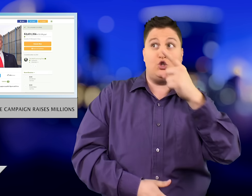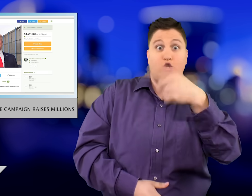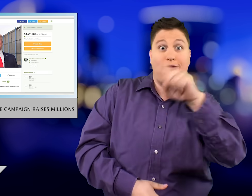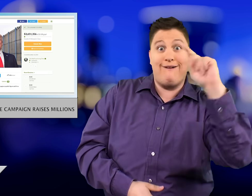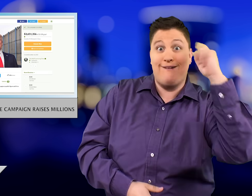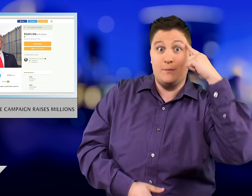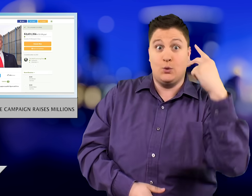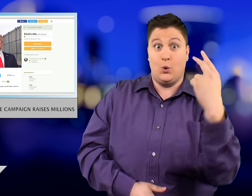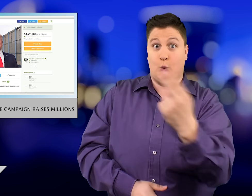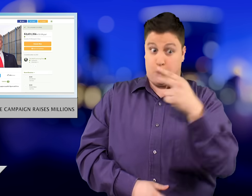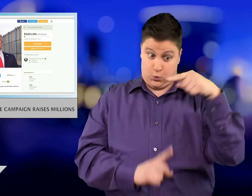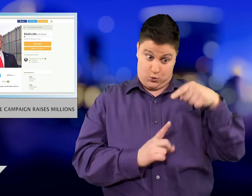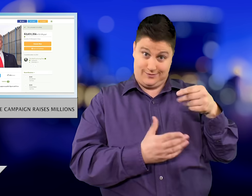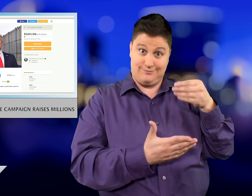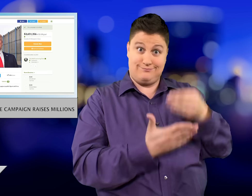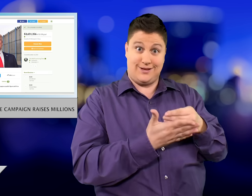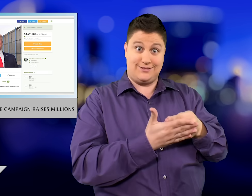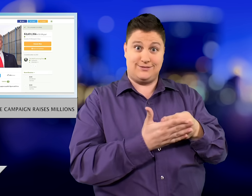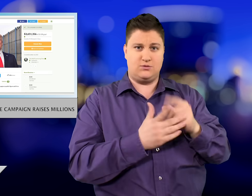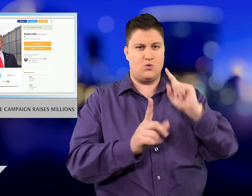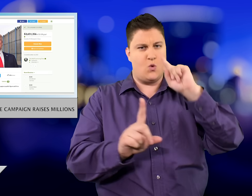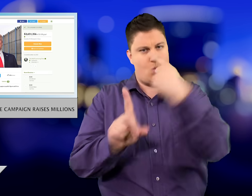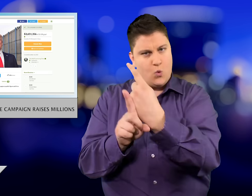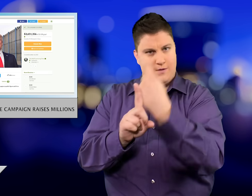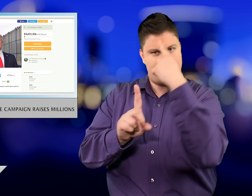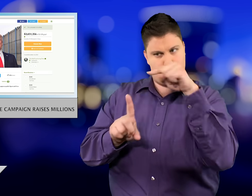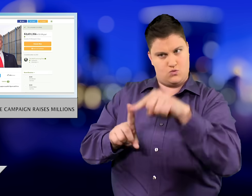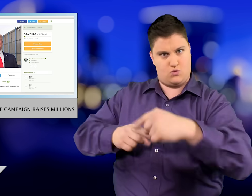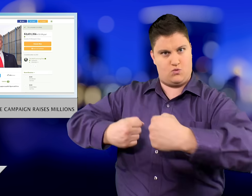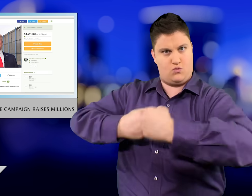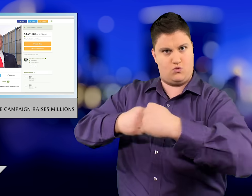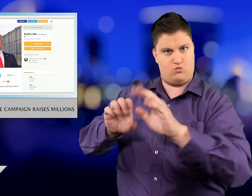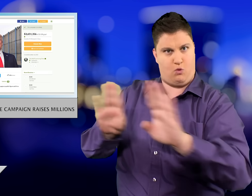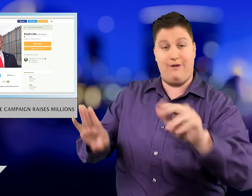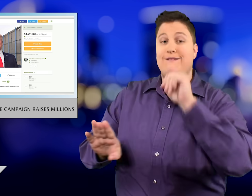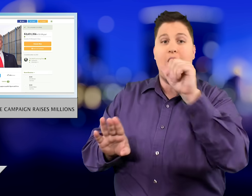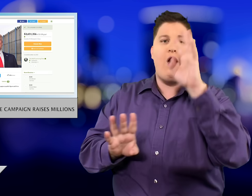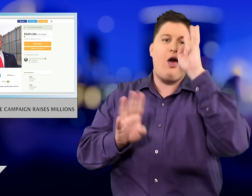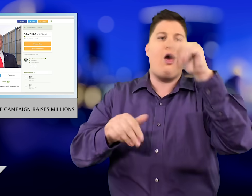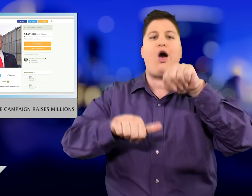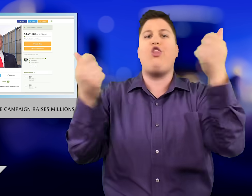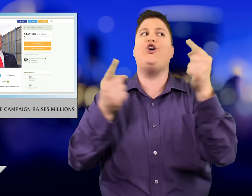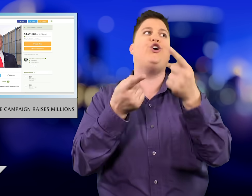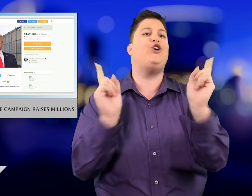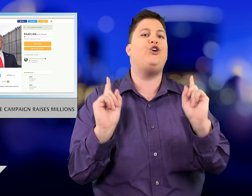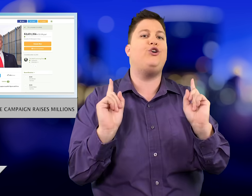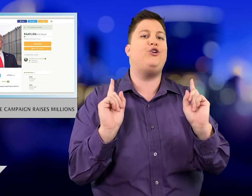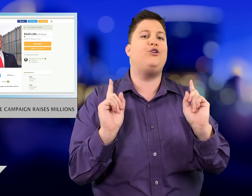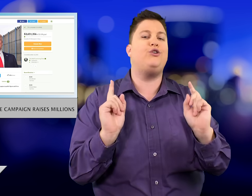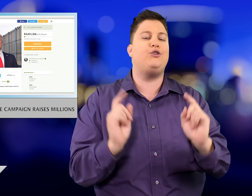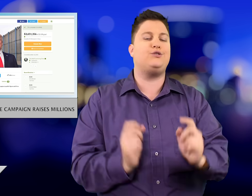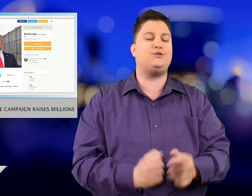that the government could not use the money for anything but a wall.